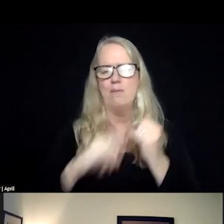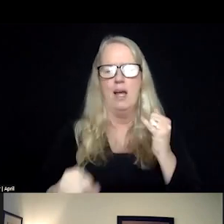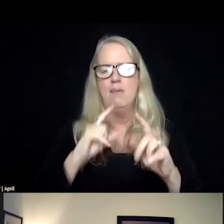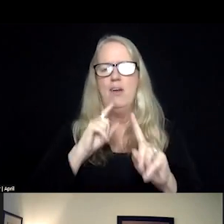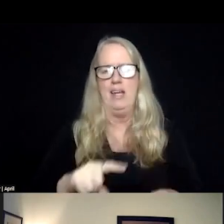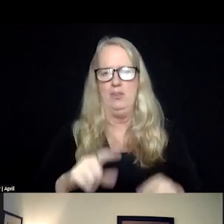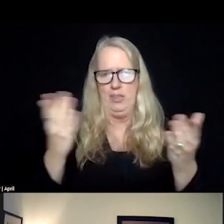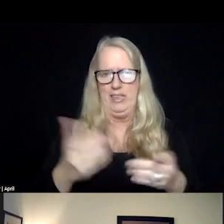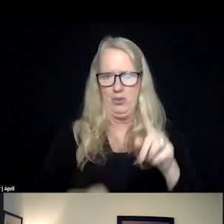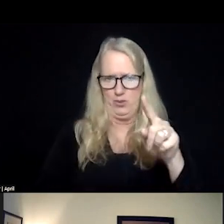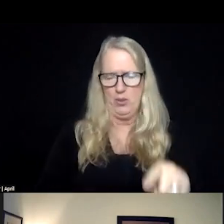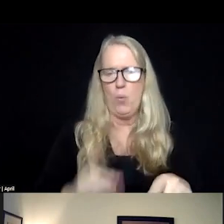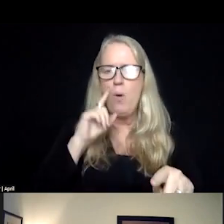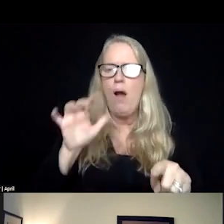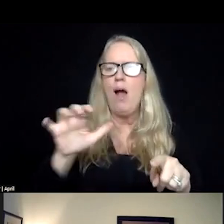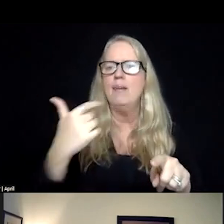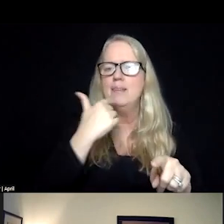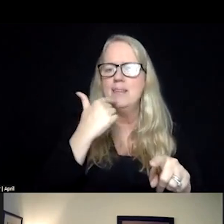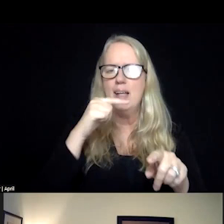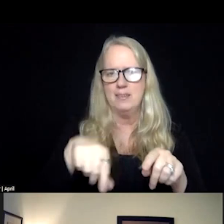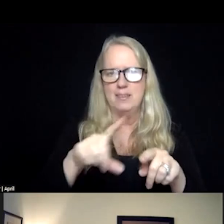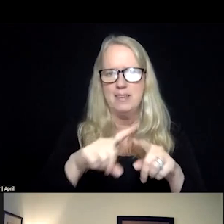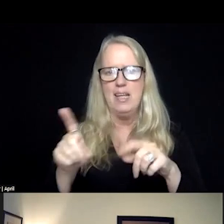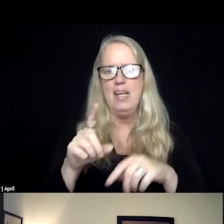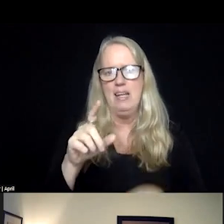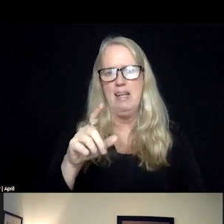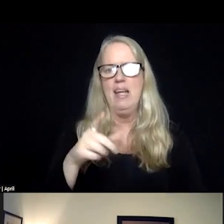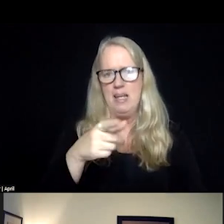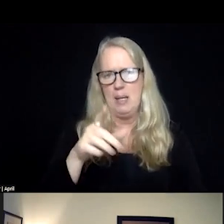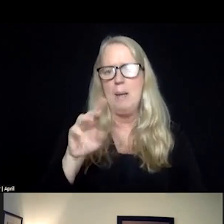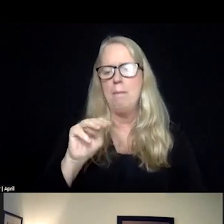HERE IS WHAT THE AUDIENCE IS SAYING. MASS GENERAL SEEMS TO BE THE CONSENSUS.